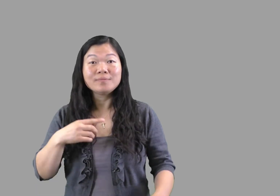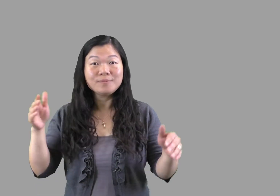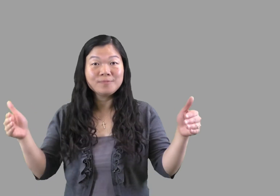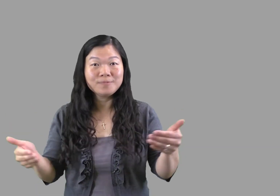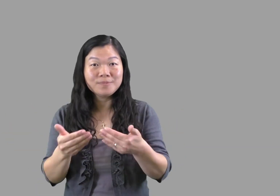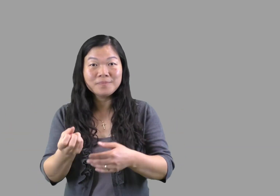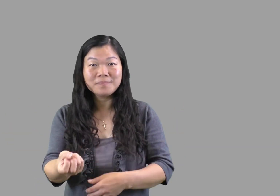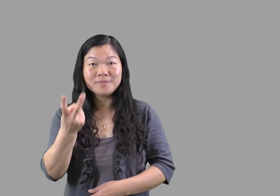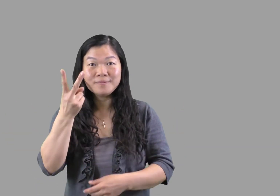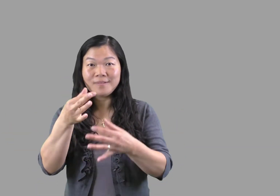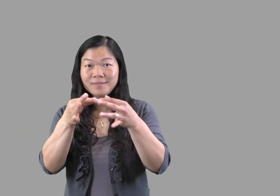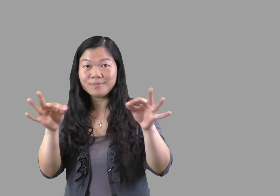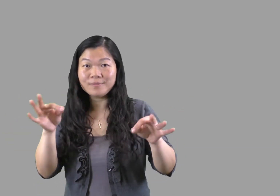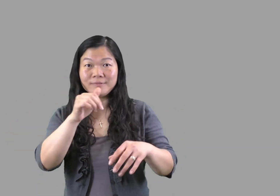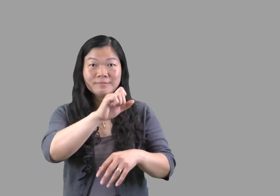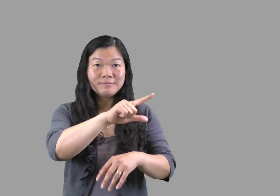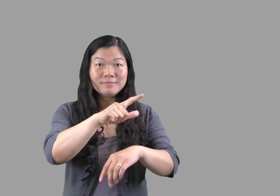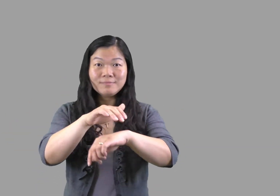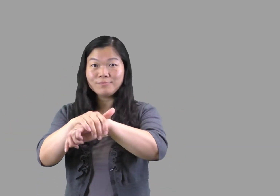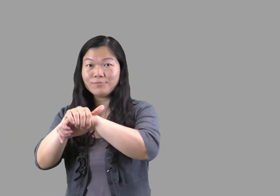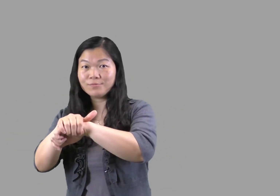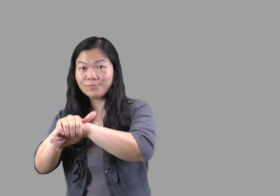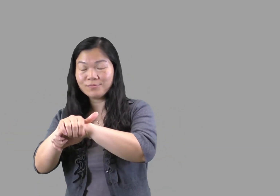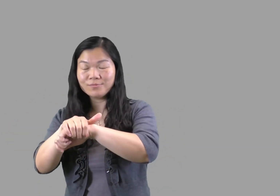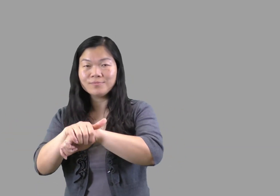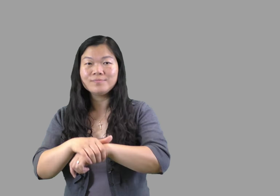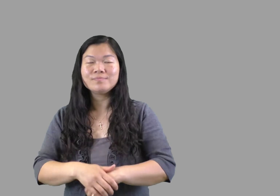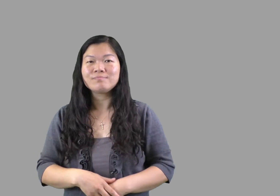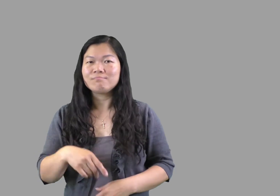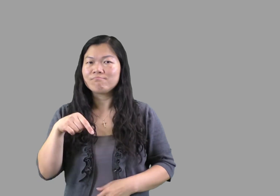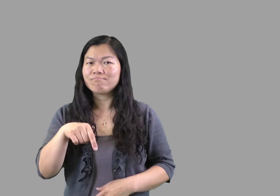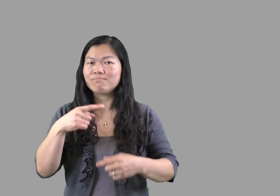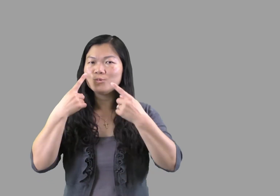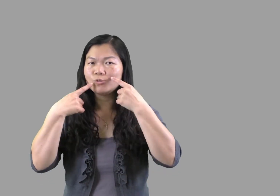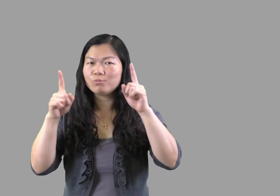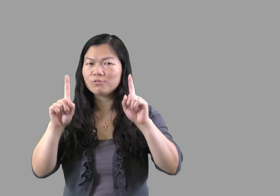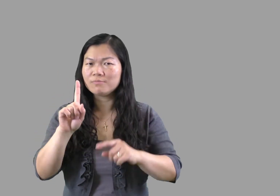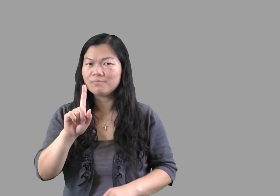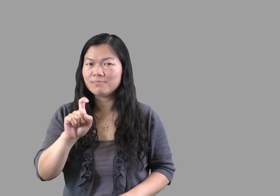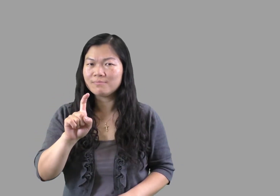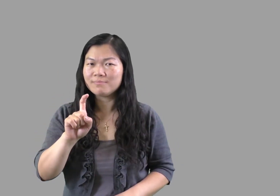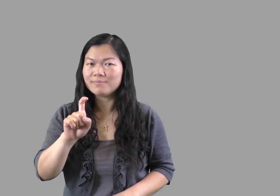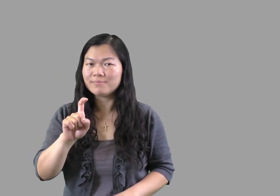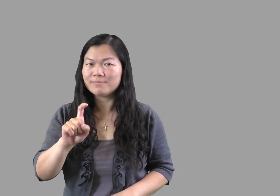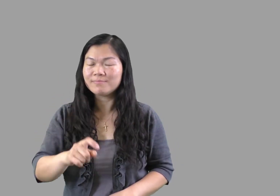This is an introduction to Bilingual Education in ASL and English: Does It Work?